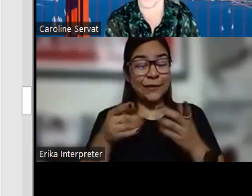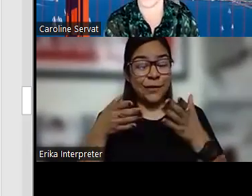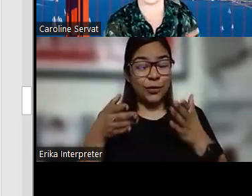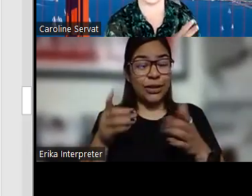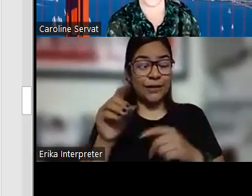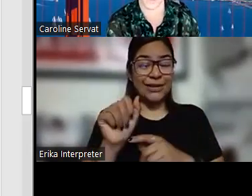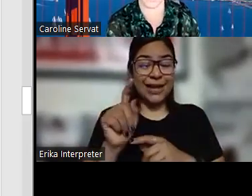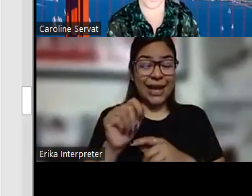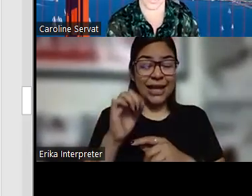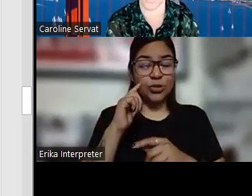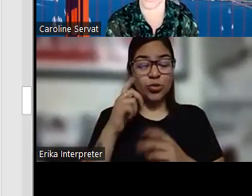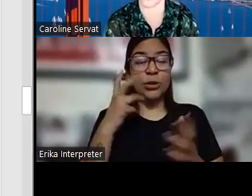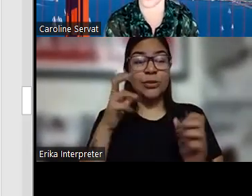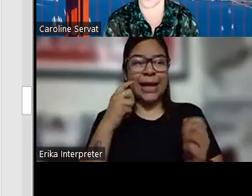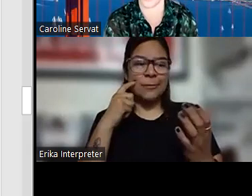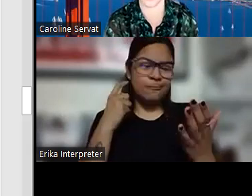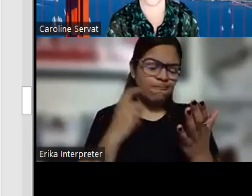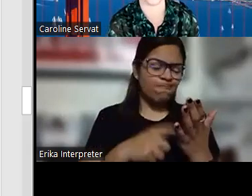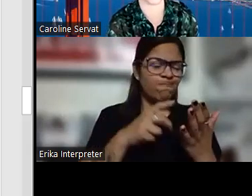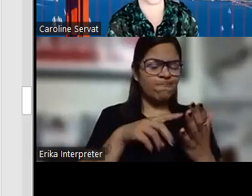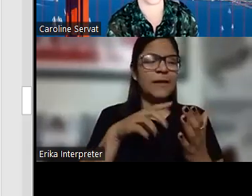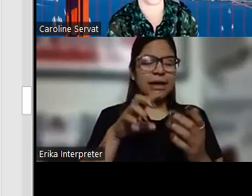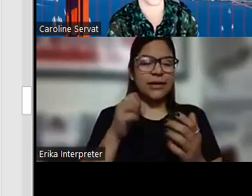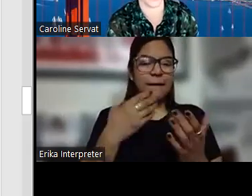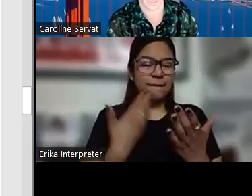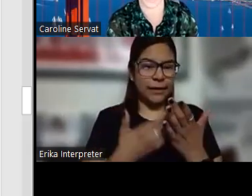um that is validated with the core Partners we know that the consumer experience survey I think